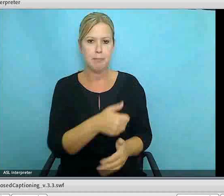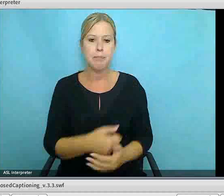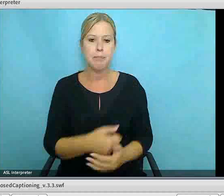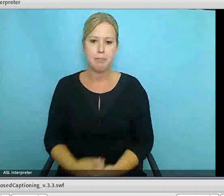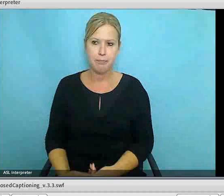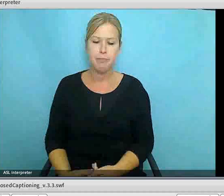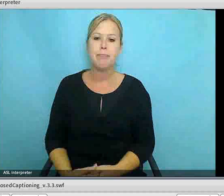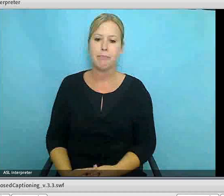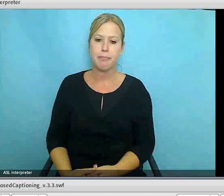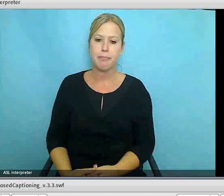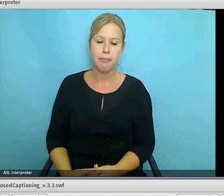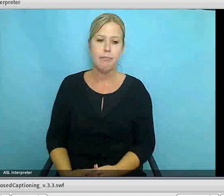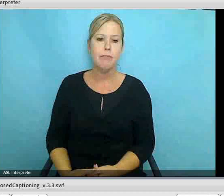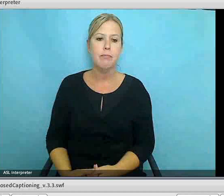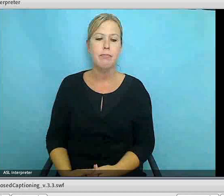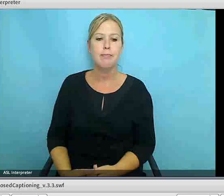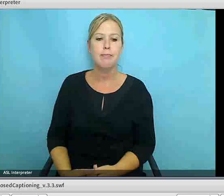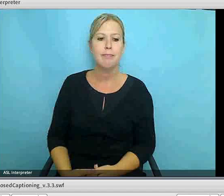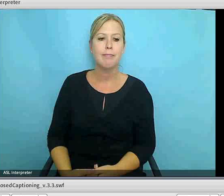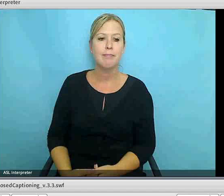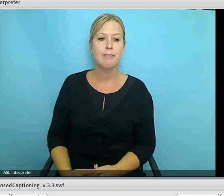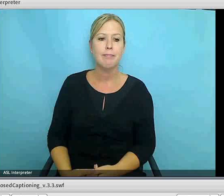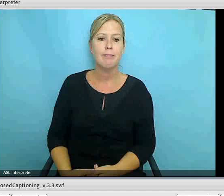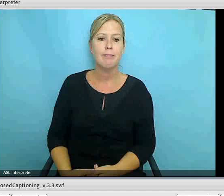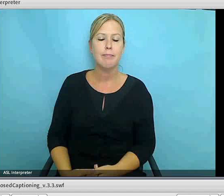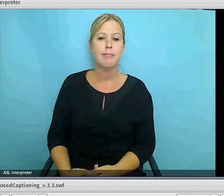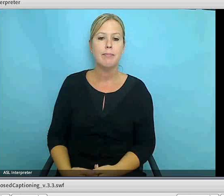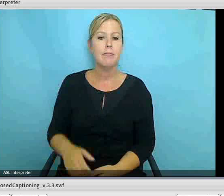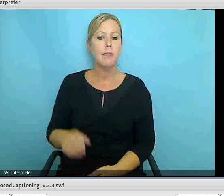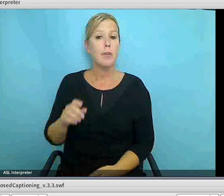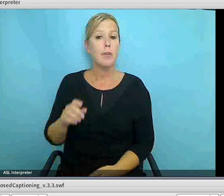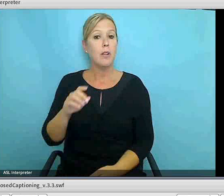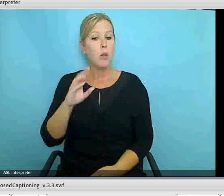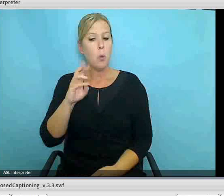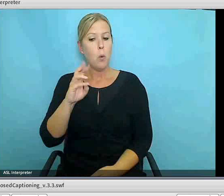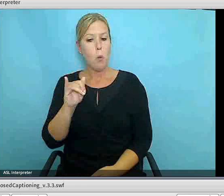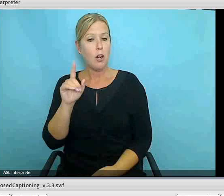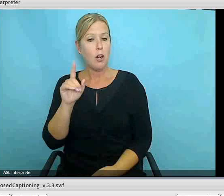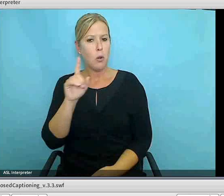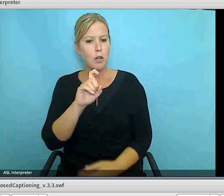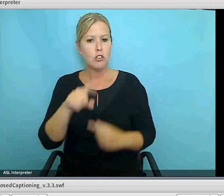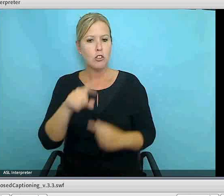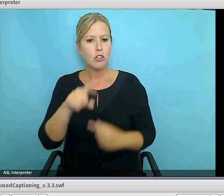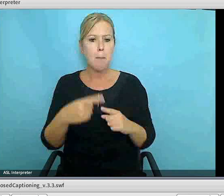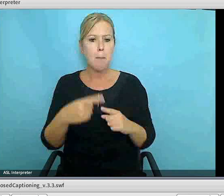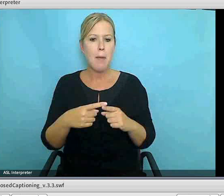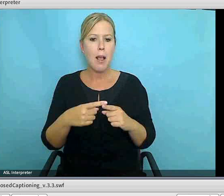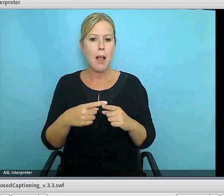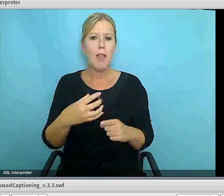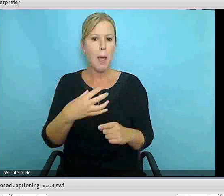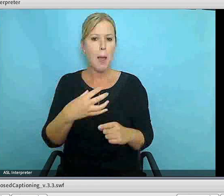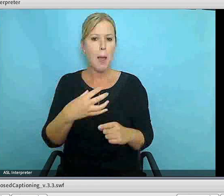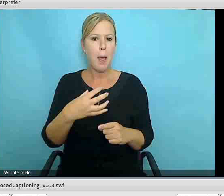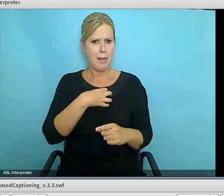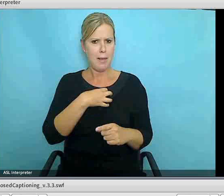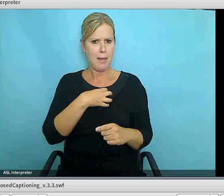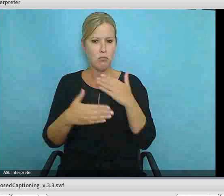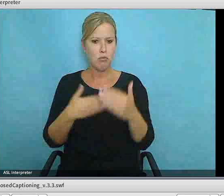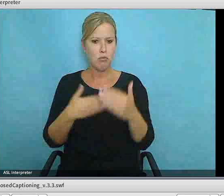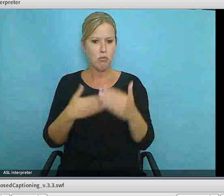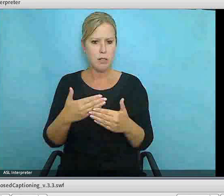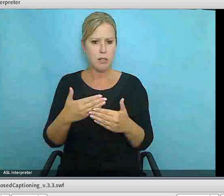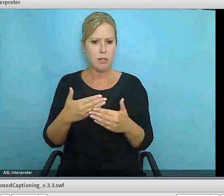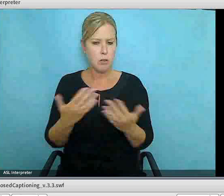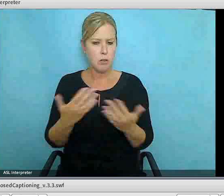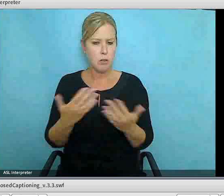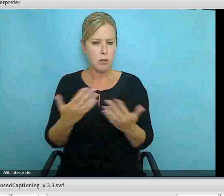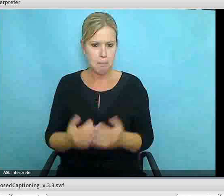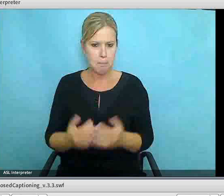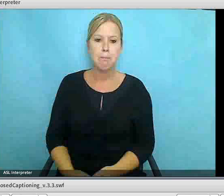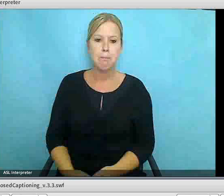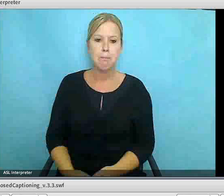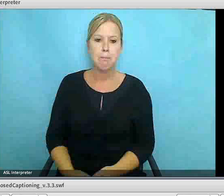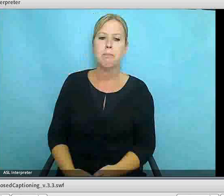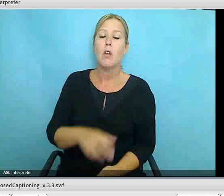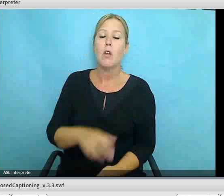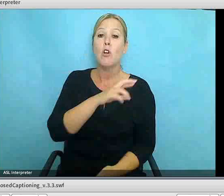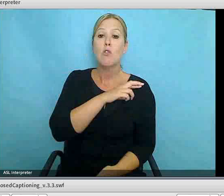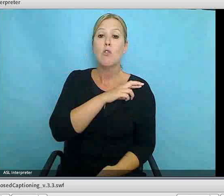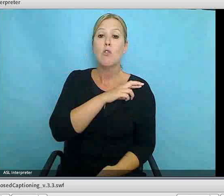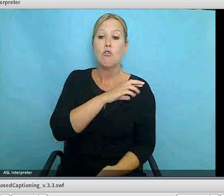The enrollee will have appeal rights of both the Medicaid and Medicare